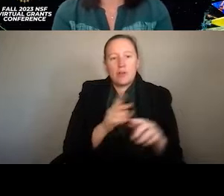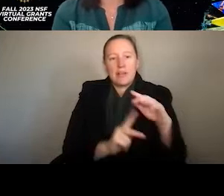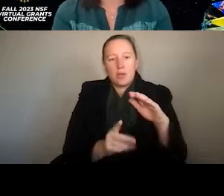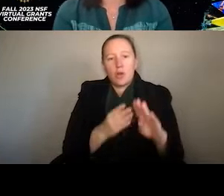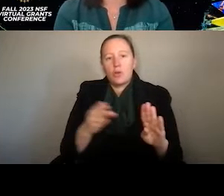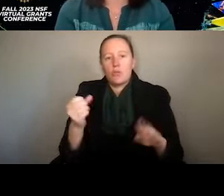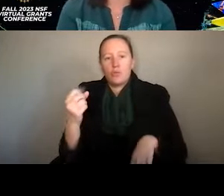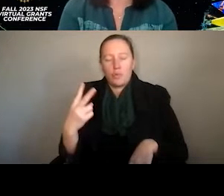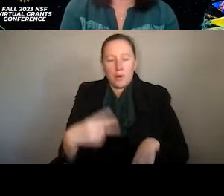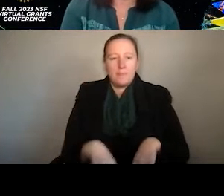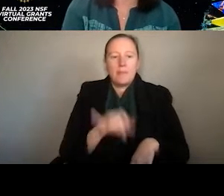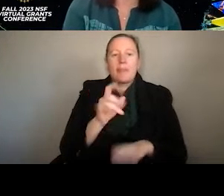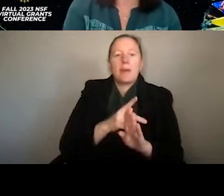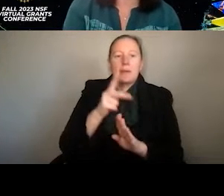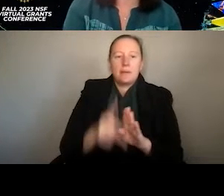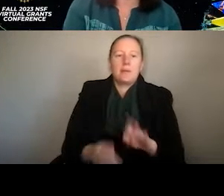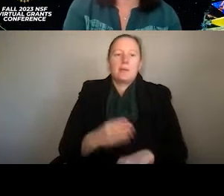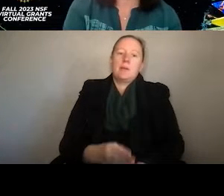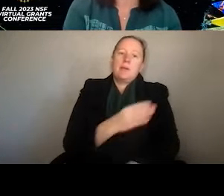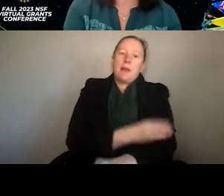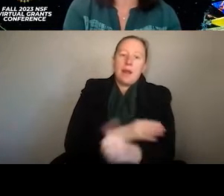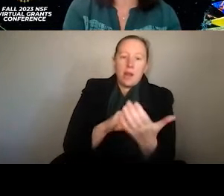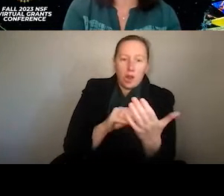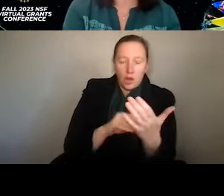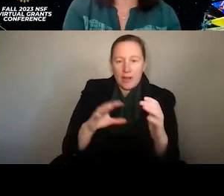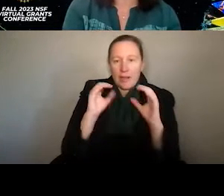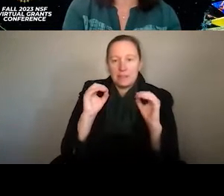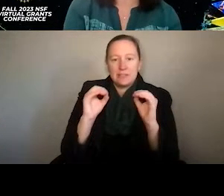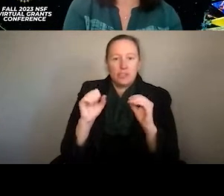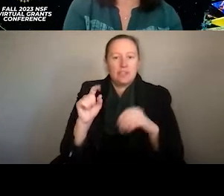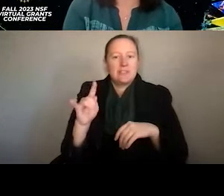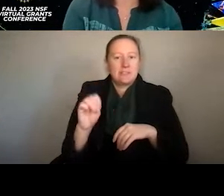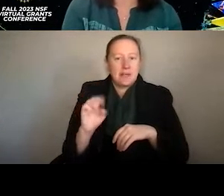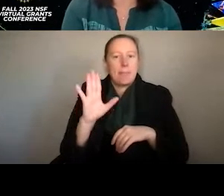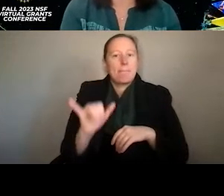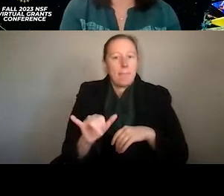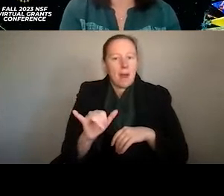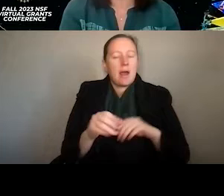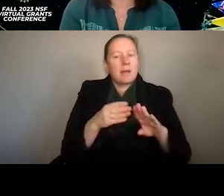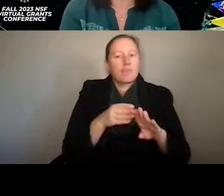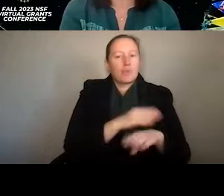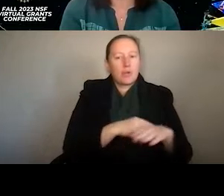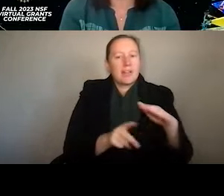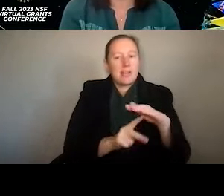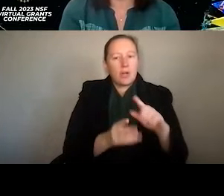significantly enhance learning and teaching of STEM fields by PreK-12 students and teachers